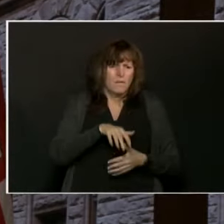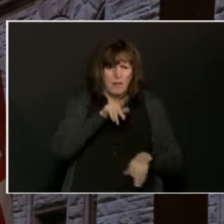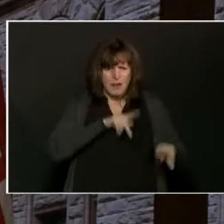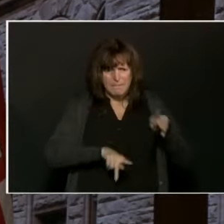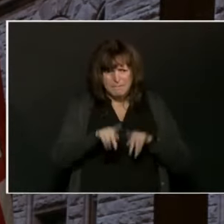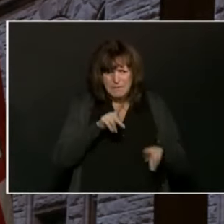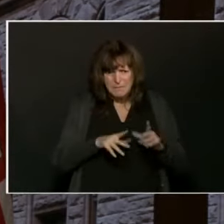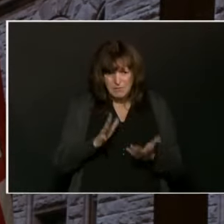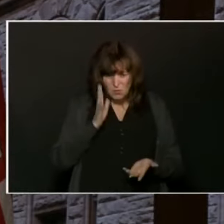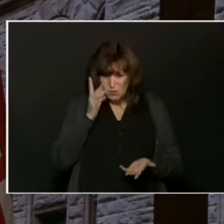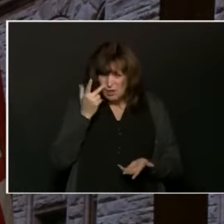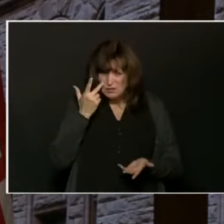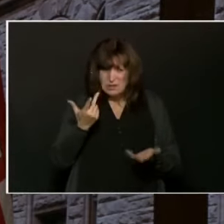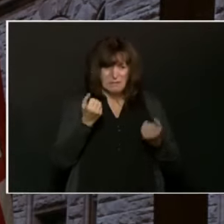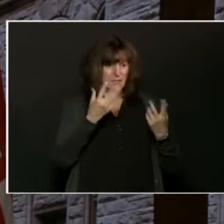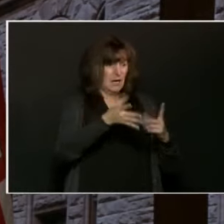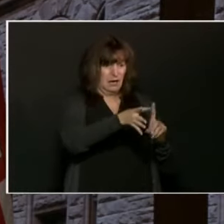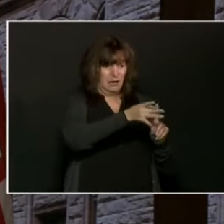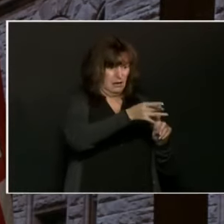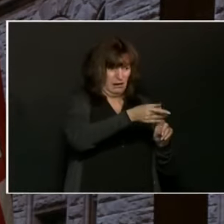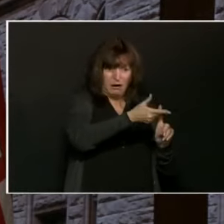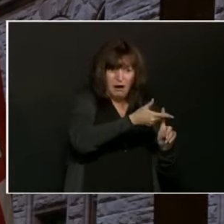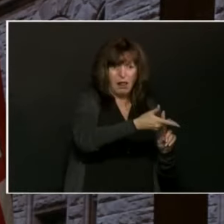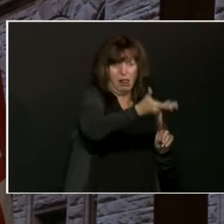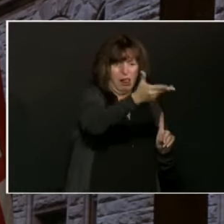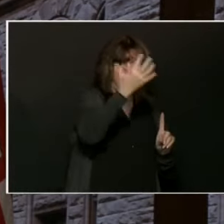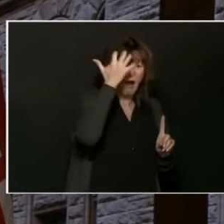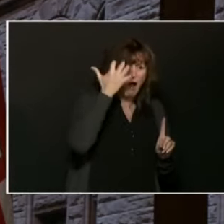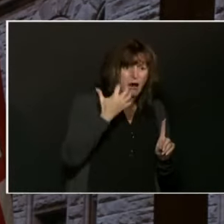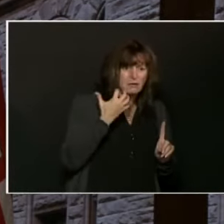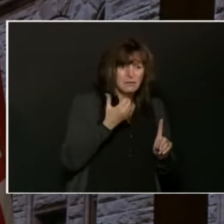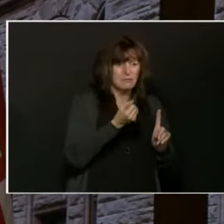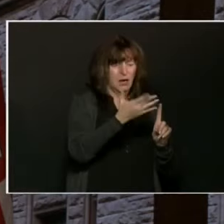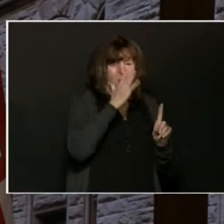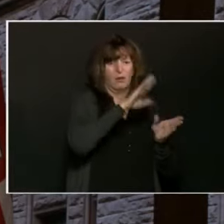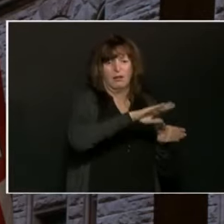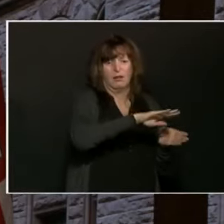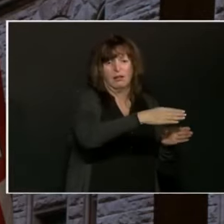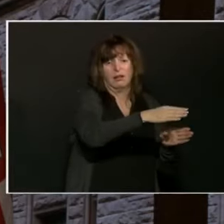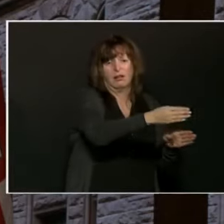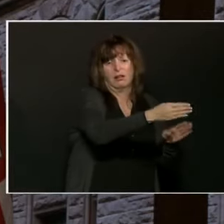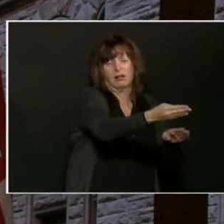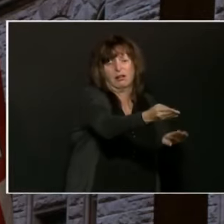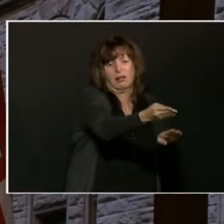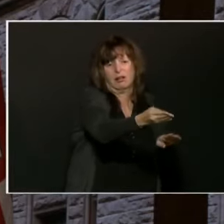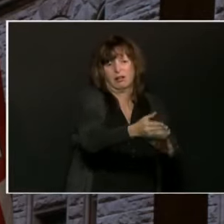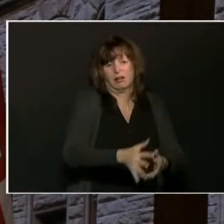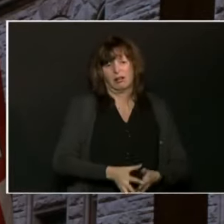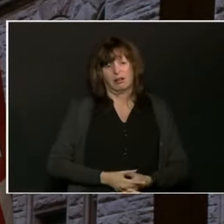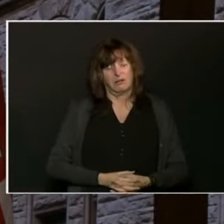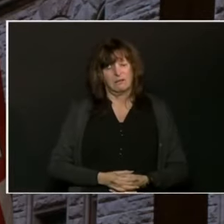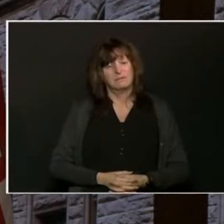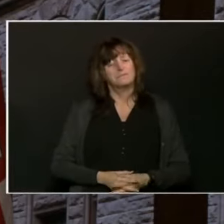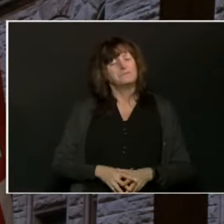CAN SPREAD VERY QUICKLY. IT'S A VERY VULNERABLE POPULATION COAXIAL SEE A LOT OF